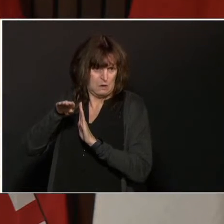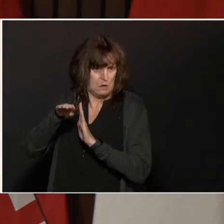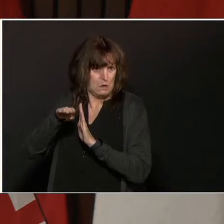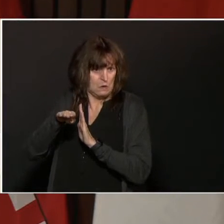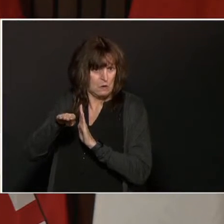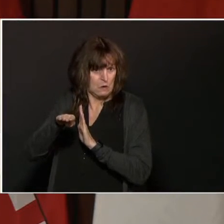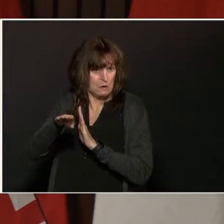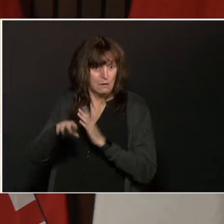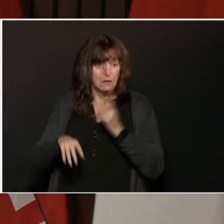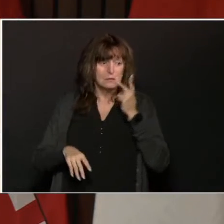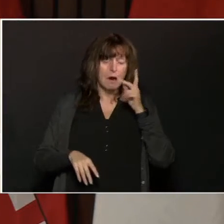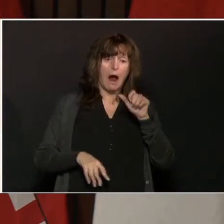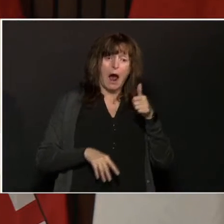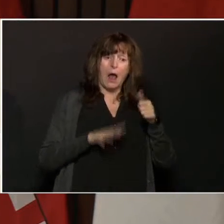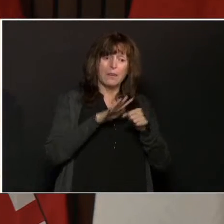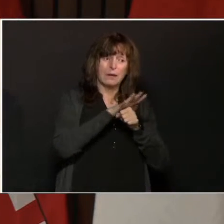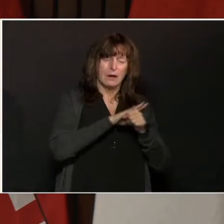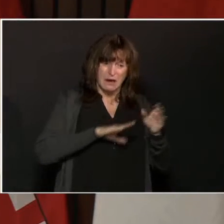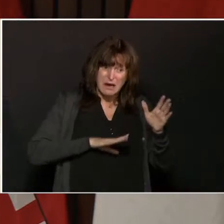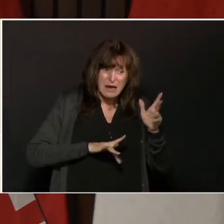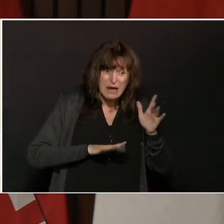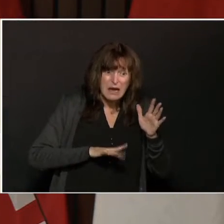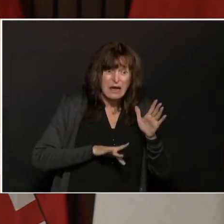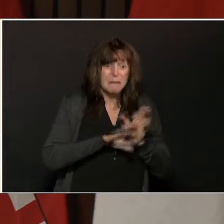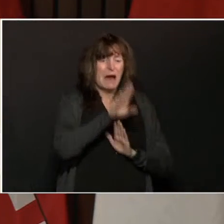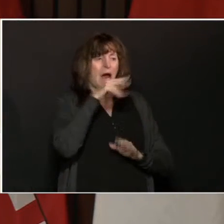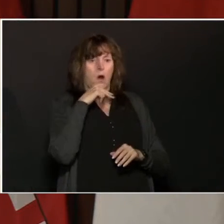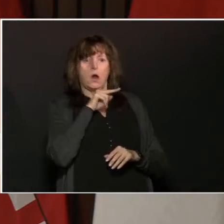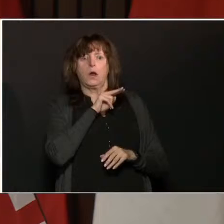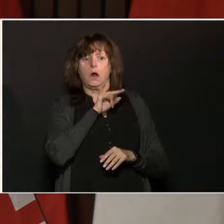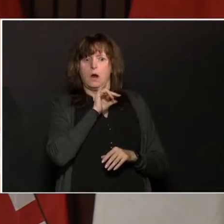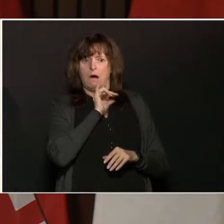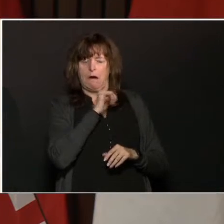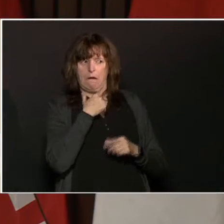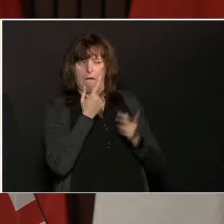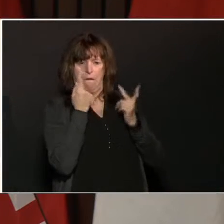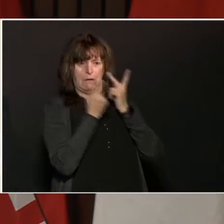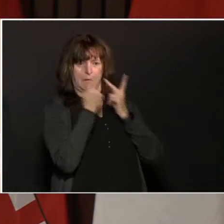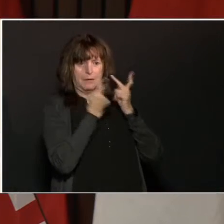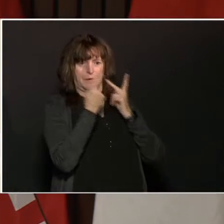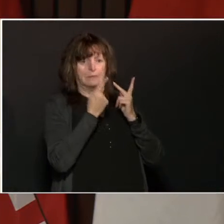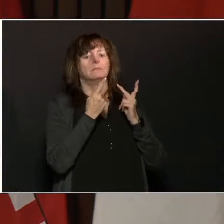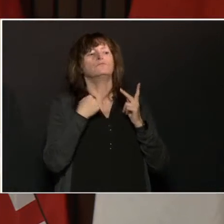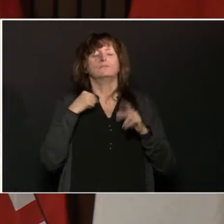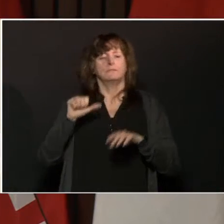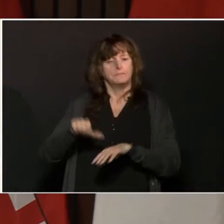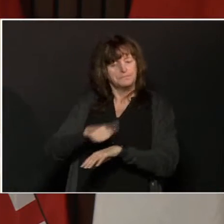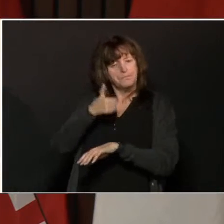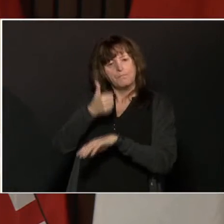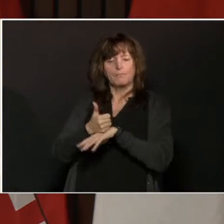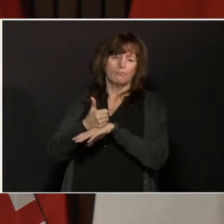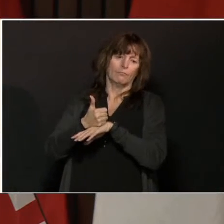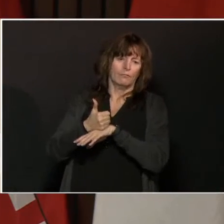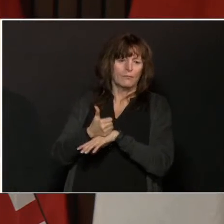DEATH THE NUMBERS HERE AS WELL WITH DEATH THE NUMBERS HERE AS WELL WITH ALSO DEATH THE NUMBERS HERE AS WELL WITH ALSO A WITH ALSO A CONSEQUENCE IN TERMS OF WITH ALSO A CONSEQUENCE IN TERMS OF HIGHER WITH ALSO A CONSEQUENCE IN TERMS OF HIGHER RATES OF OF HIGHER RATES OF HOSPITALIZATIONS